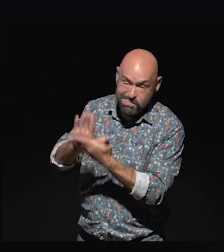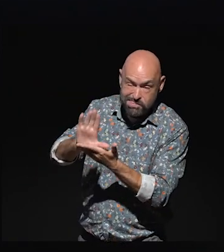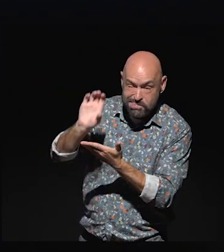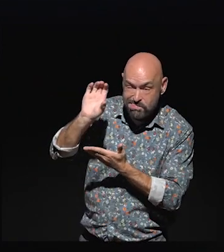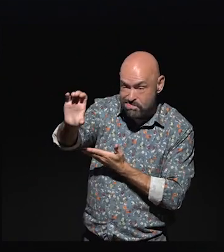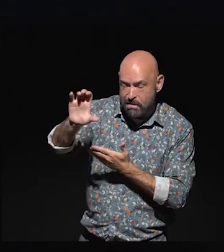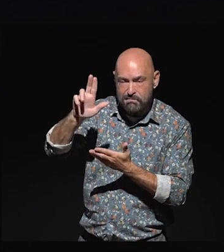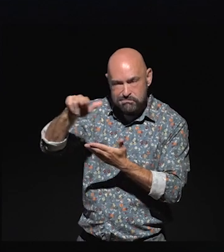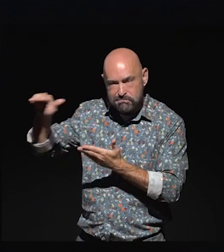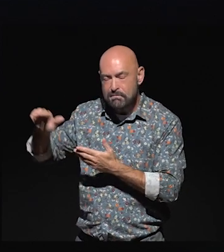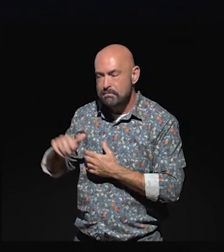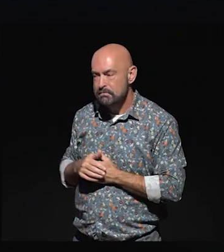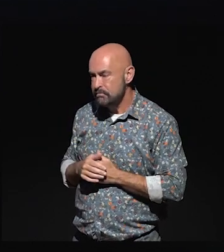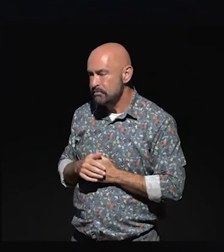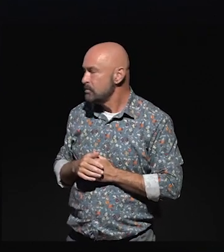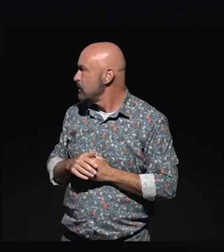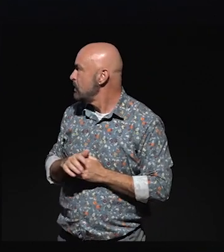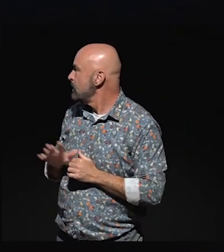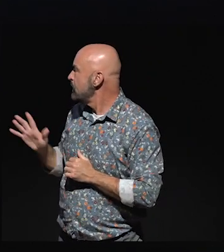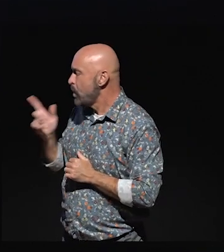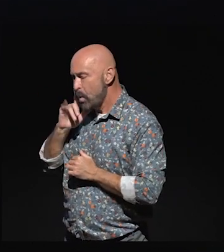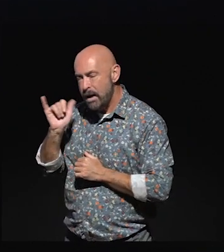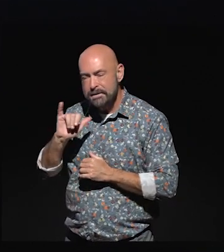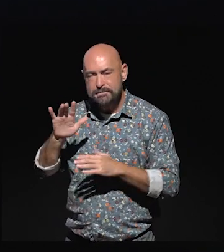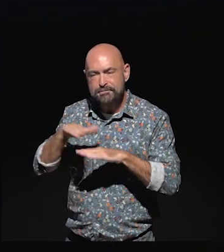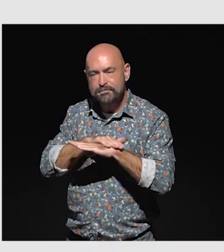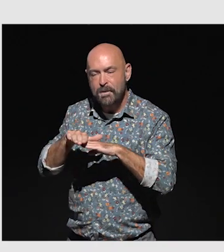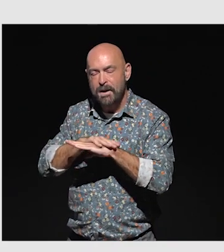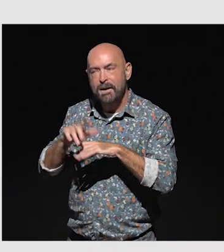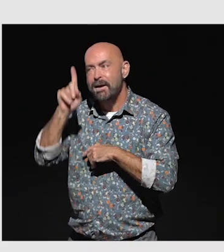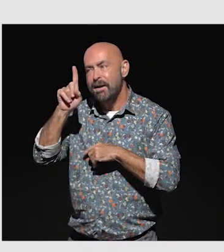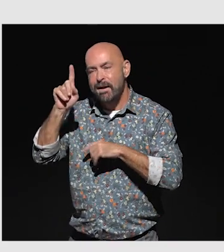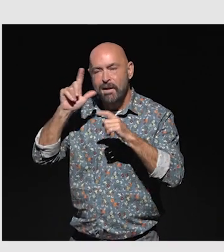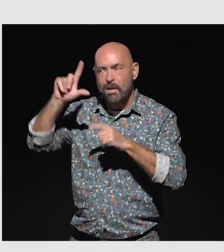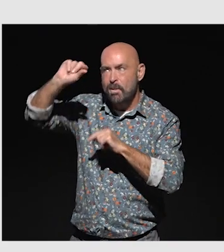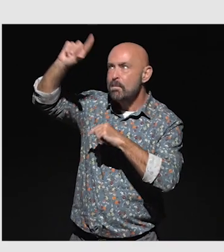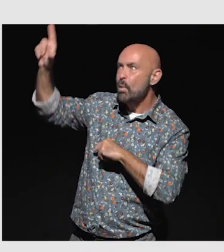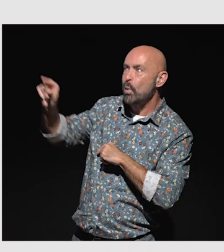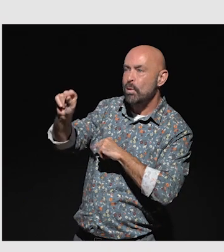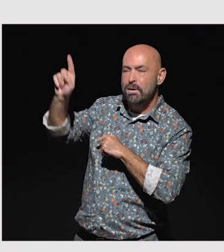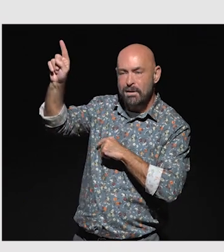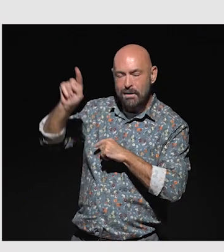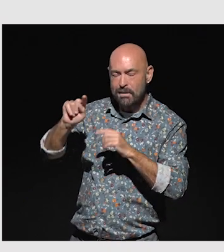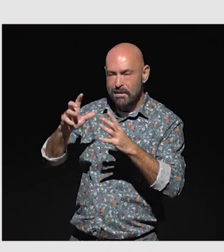and it's like the surface of the moon almost, so thick is it in areas